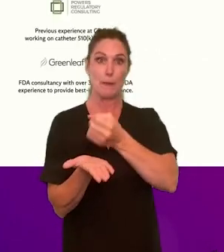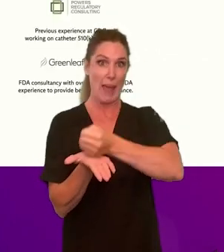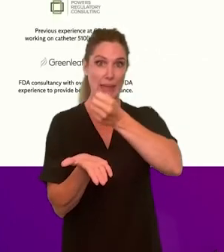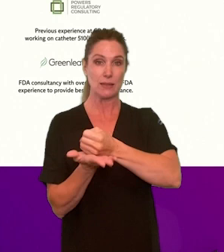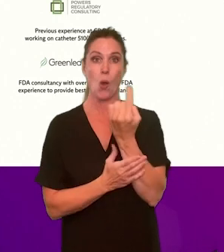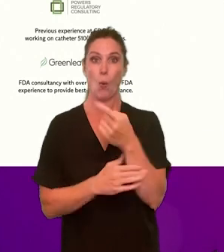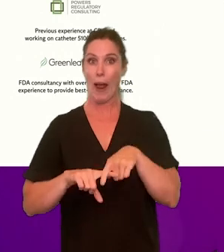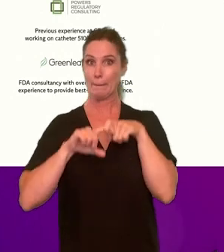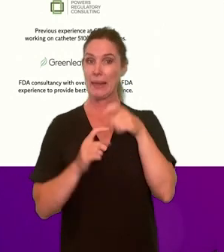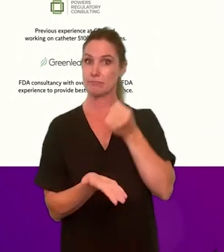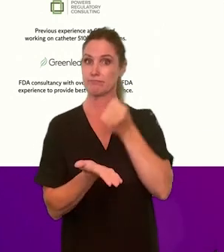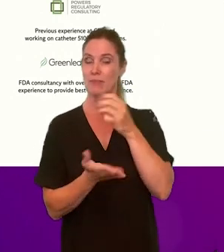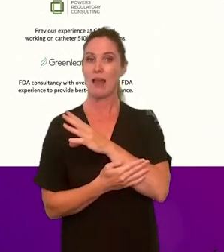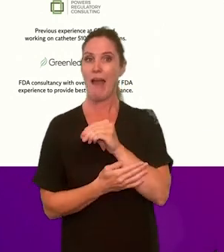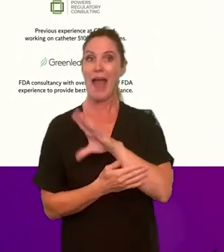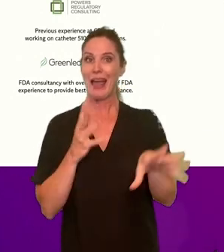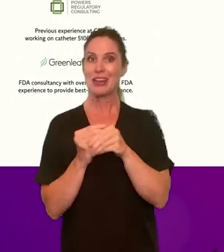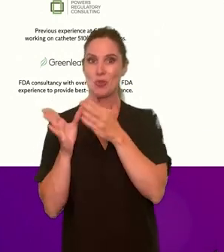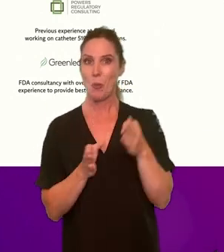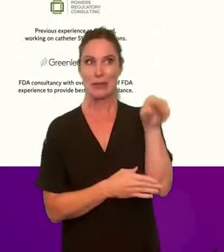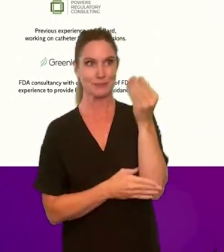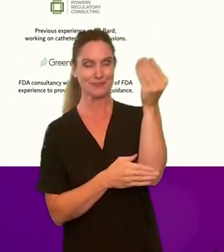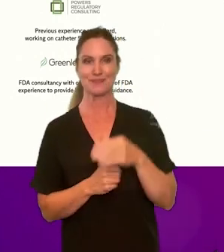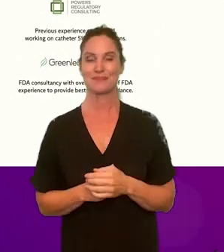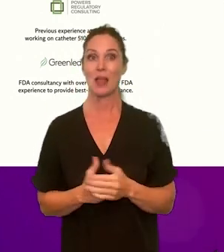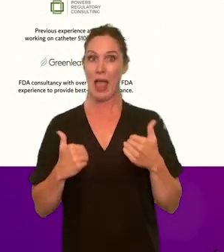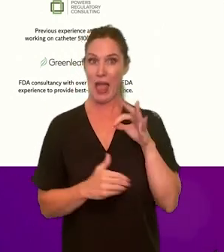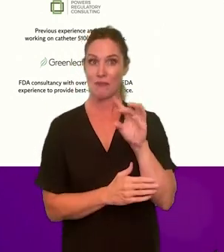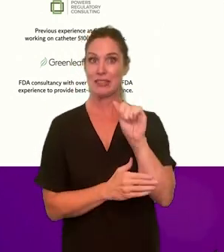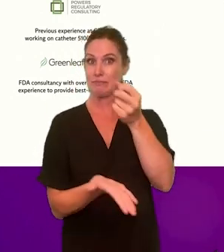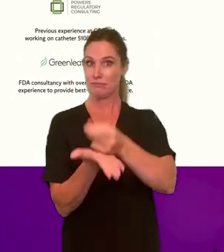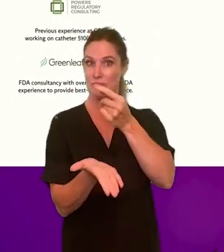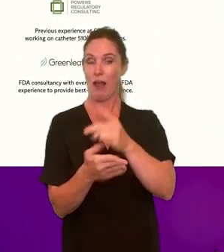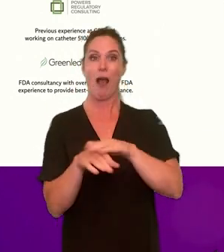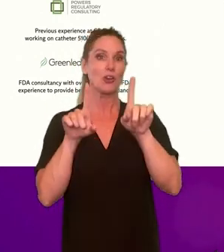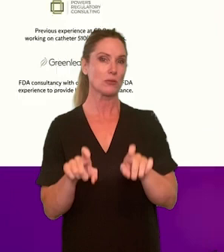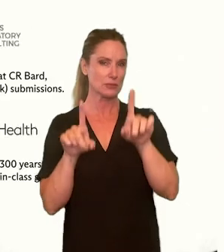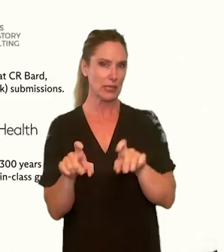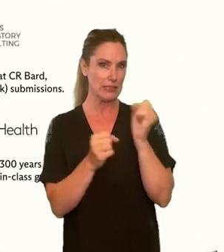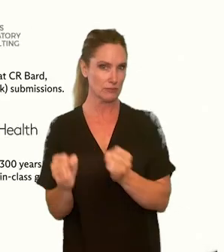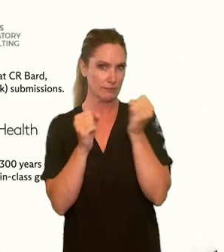We have FDA sign-off on our testing strategy and the FDA has even granted us the Safer Technologies Designation